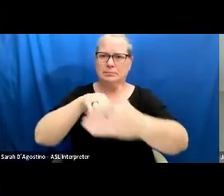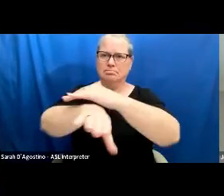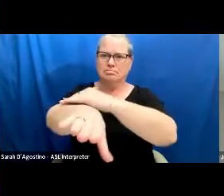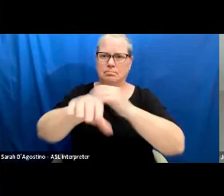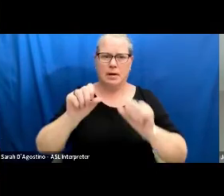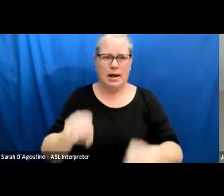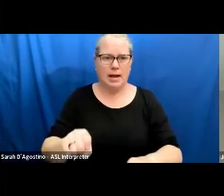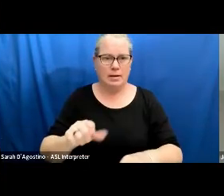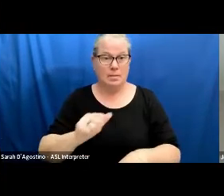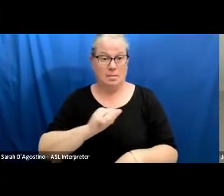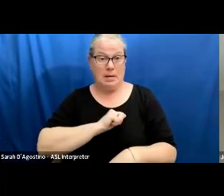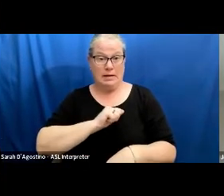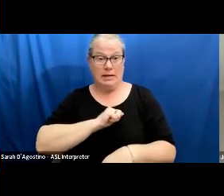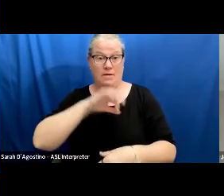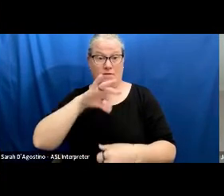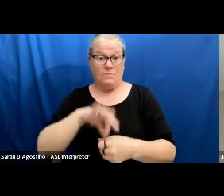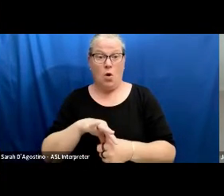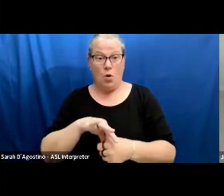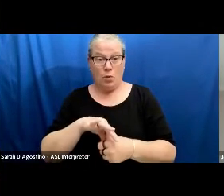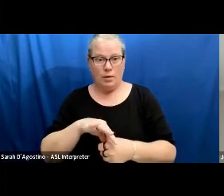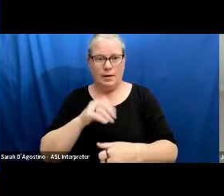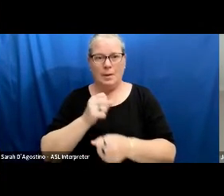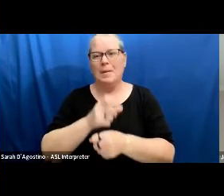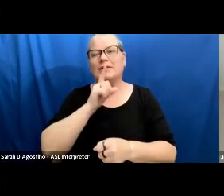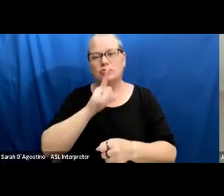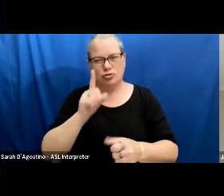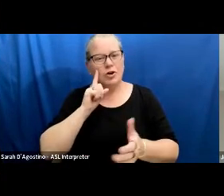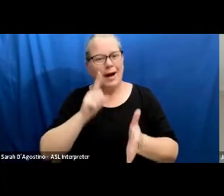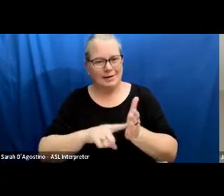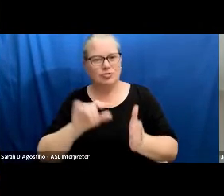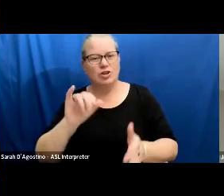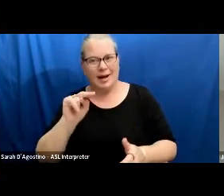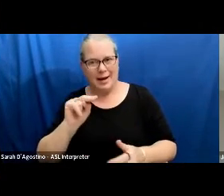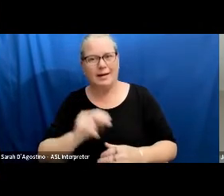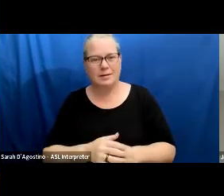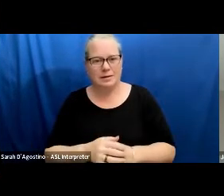sure that i can check in that people are trained and understand that just because